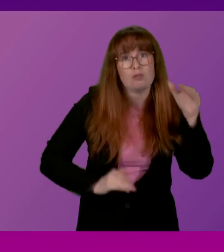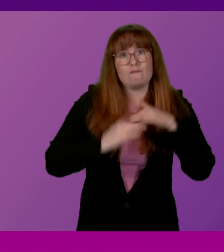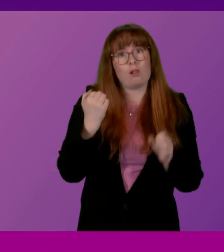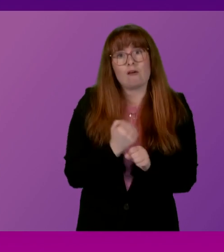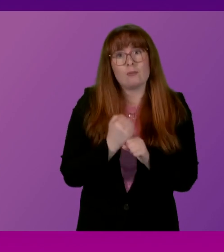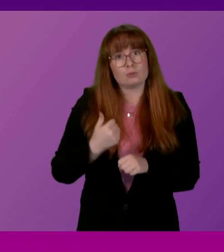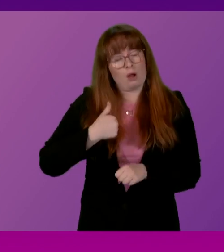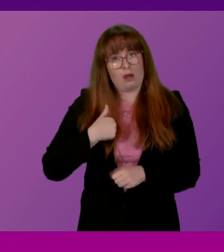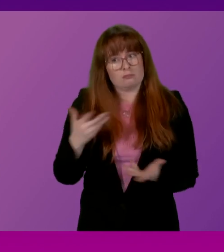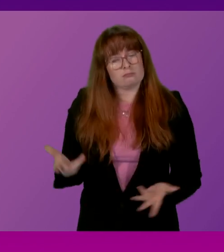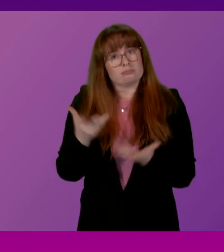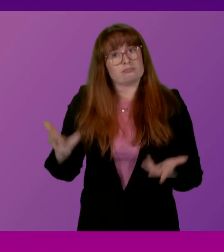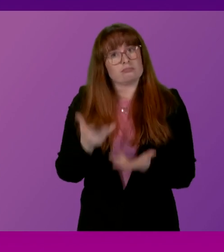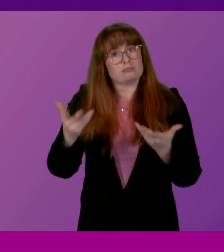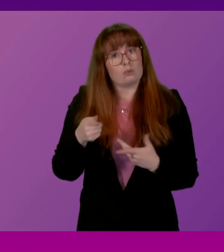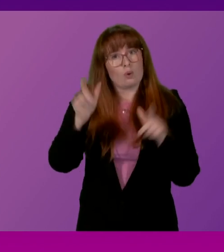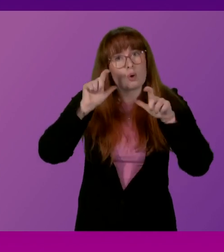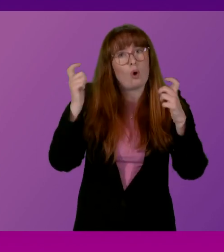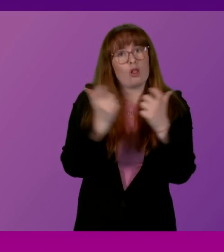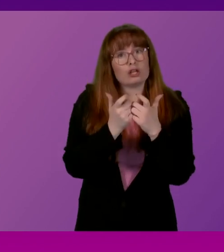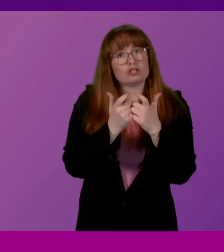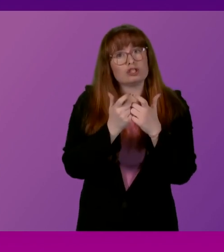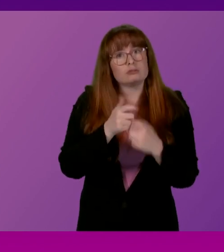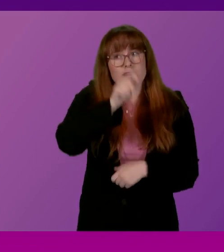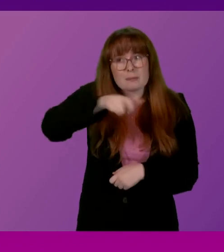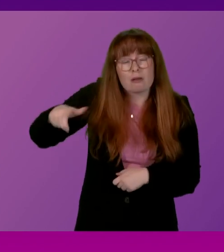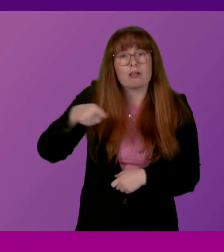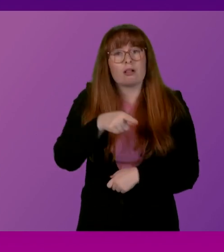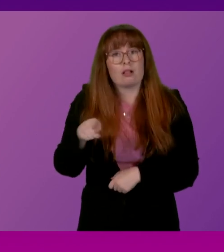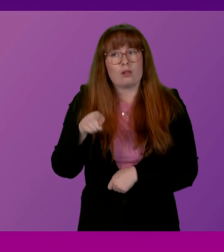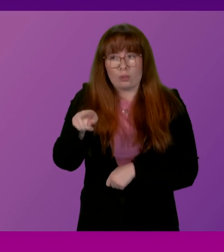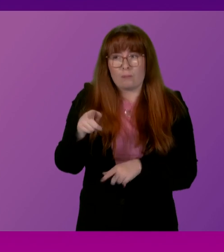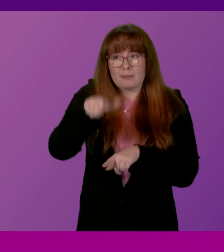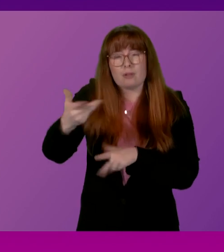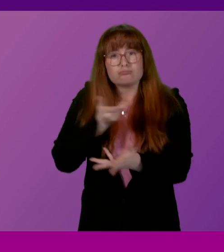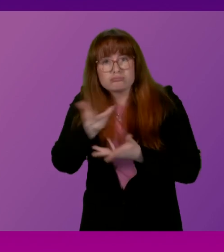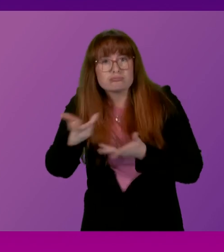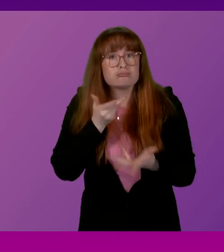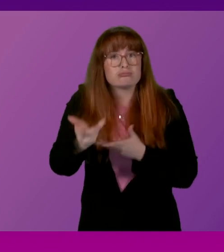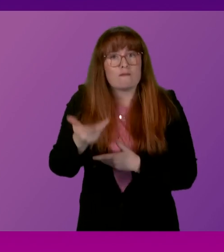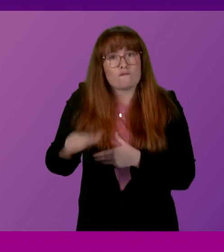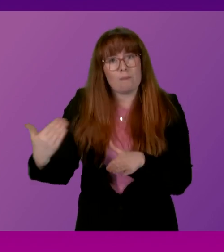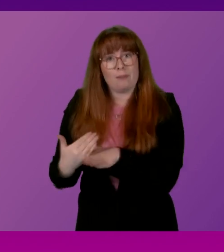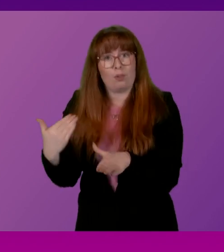I urge college principals and those who are negotiating on behalf of the employer to make